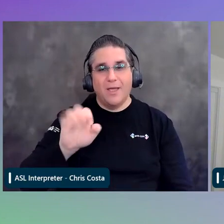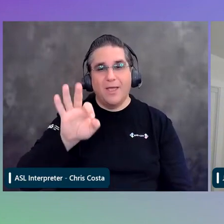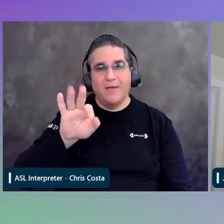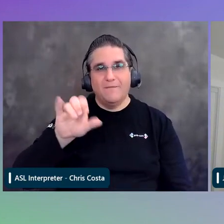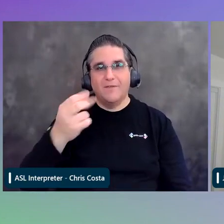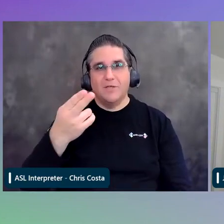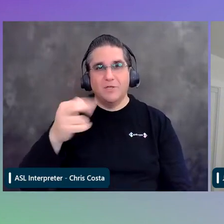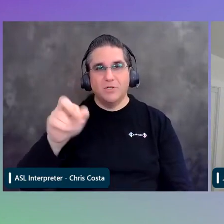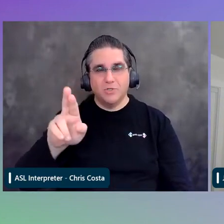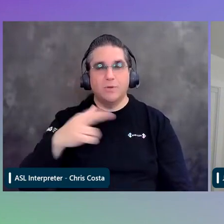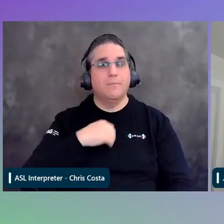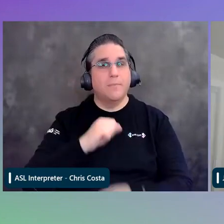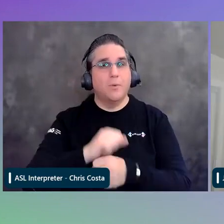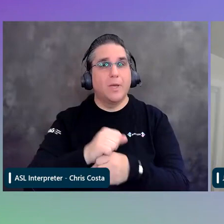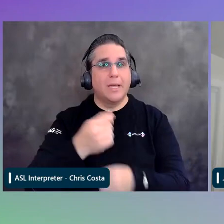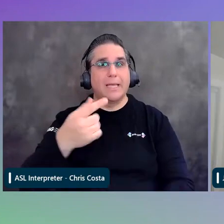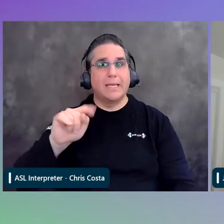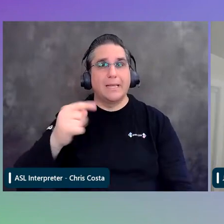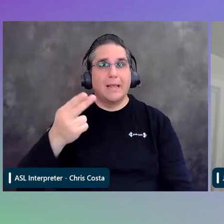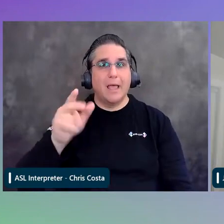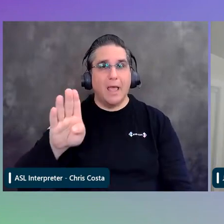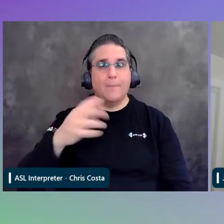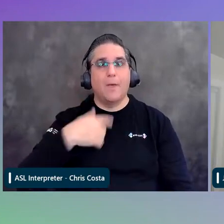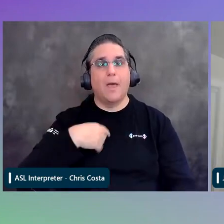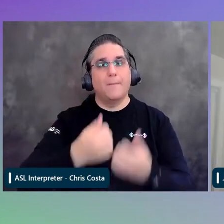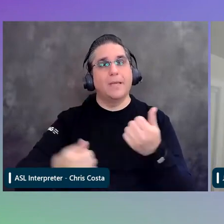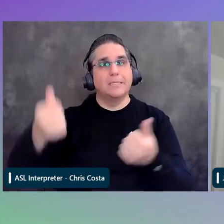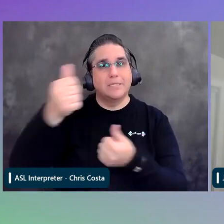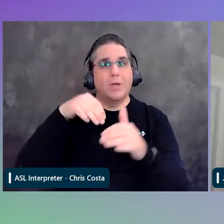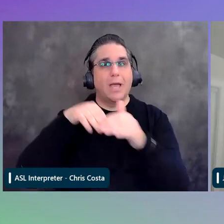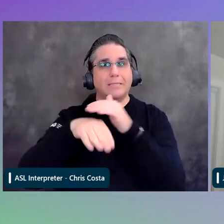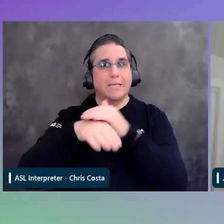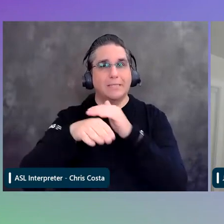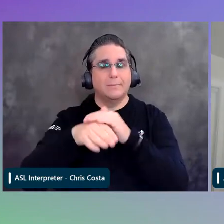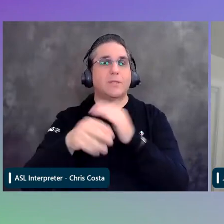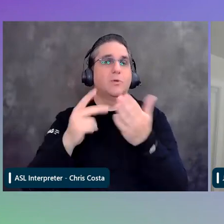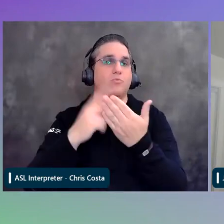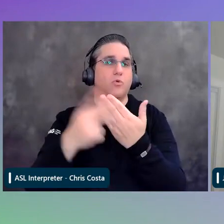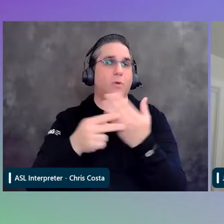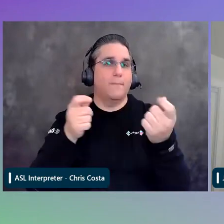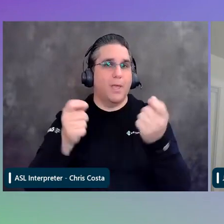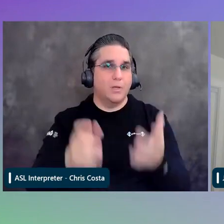program manager, and my pronouns are she her. I'm a white woman